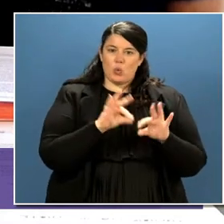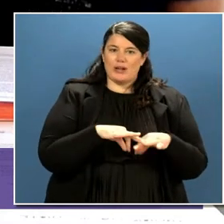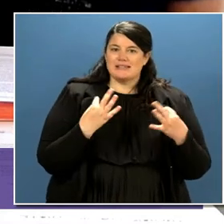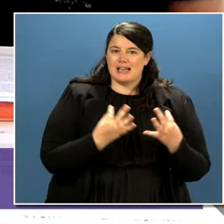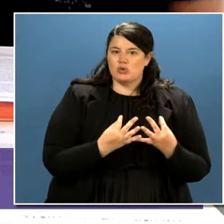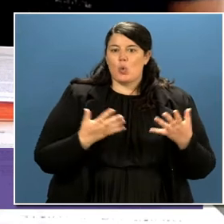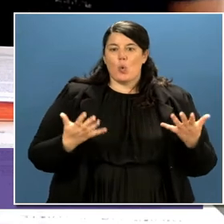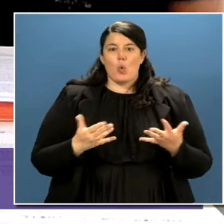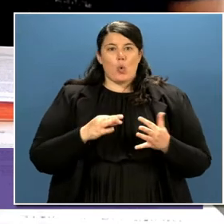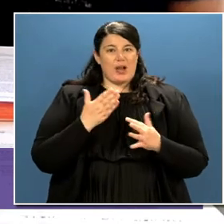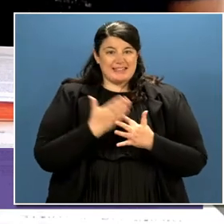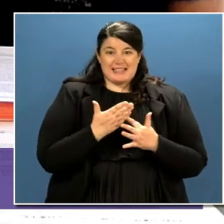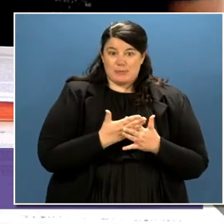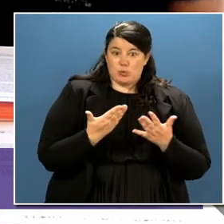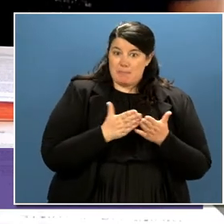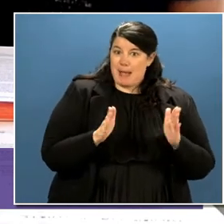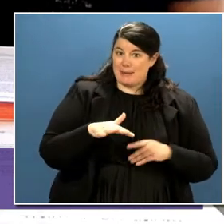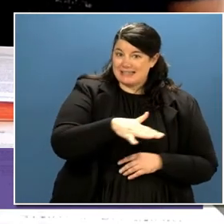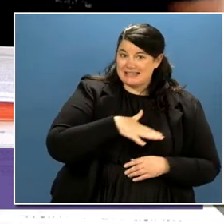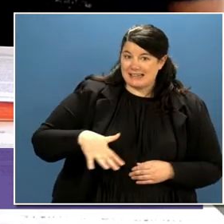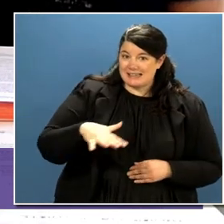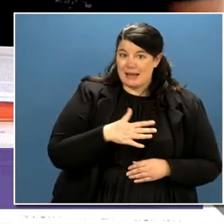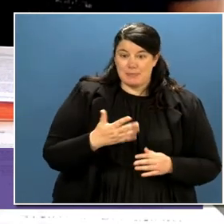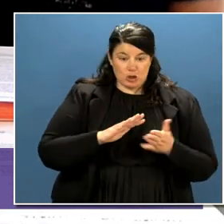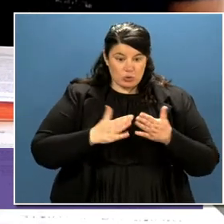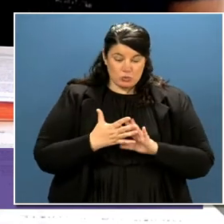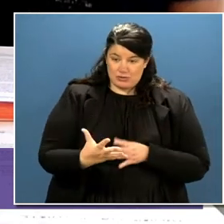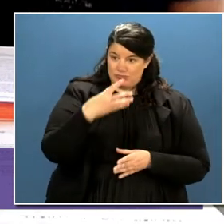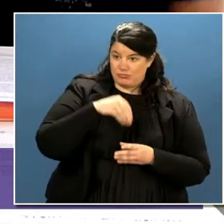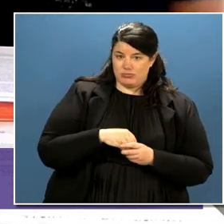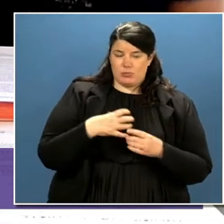accessible public sector where community involvement is a lot higher?"